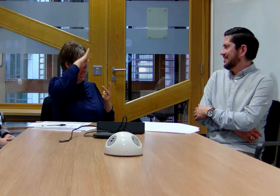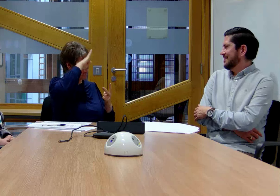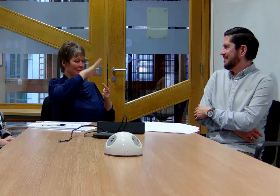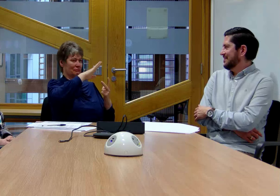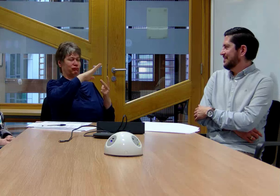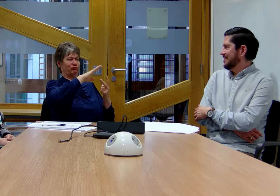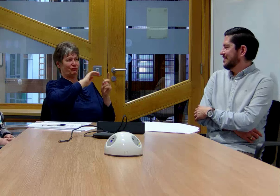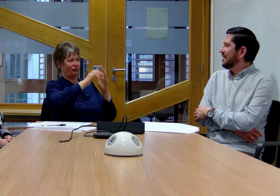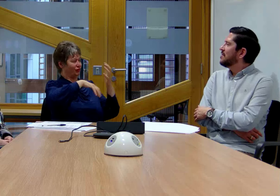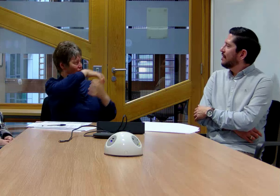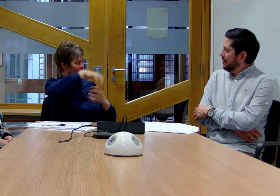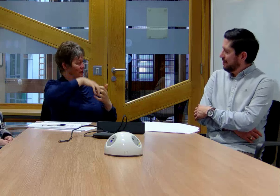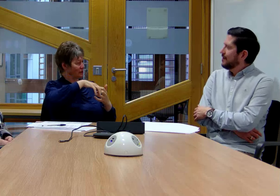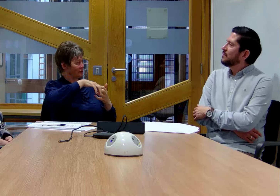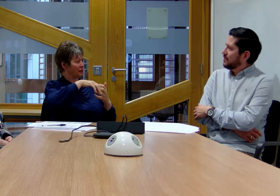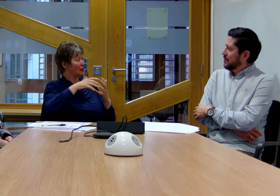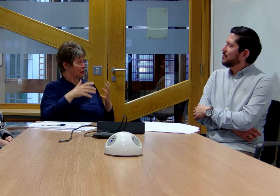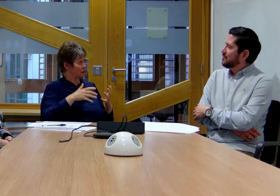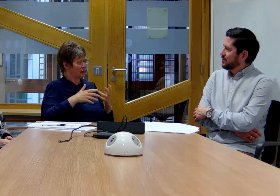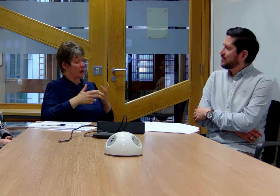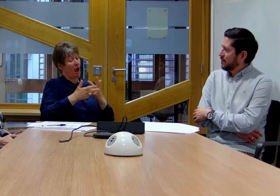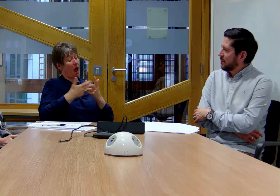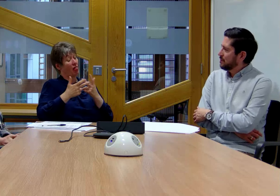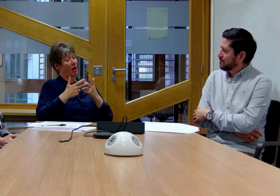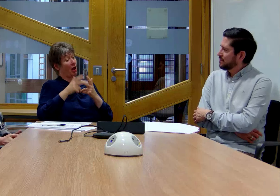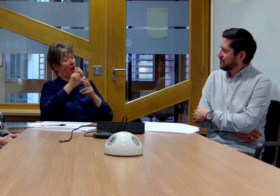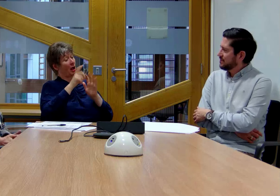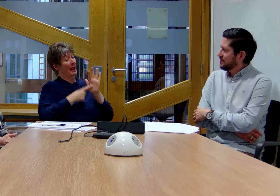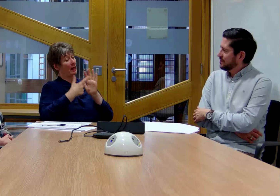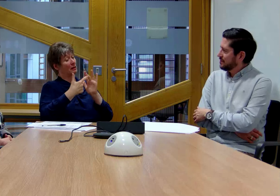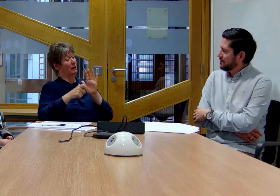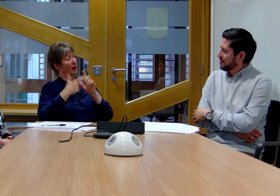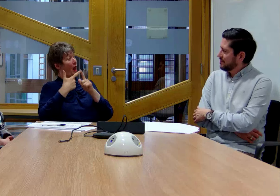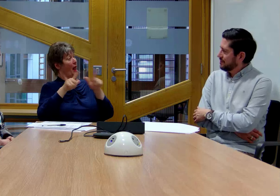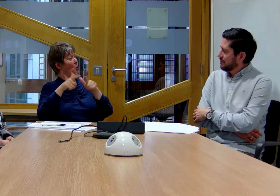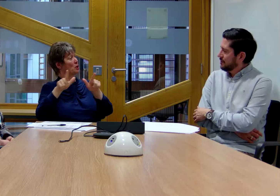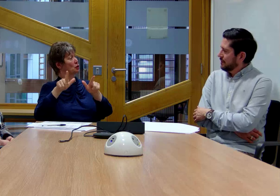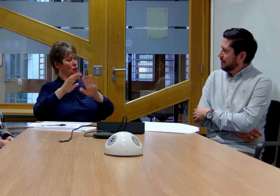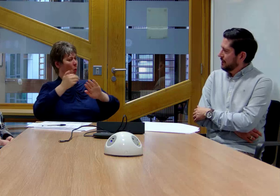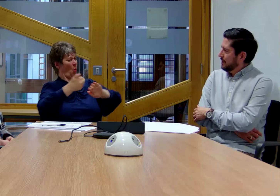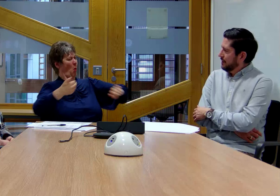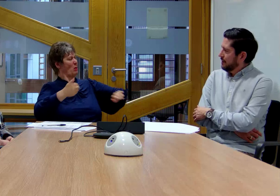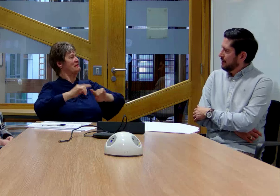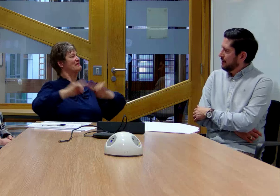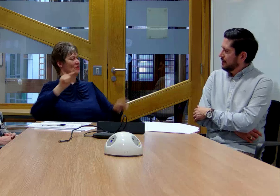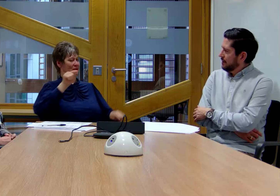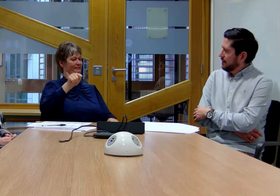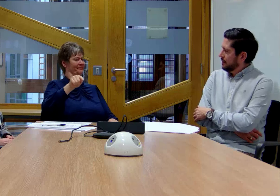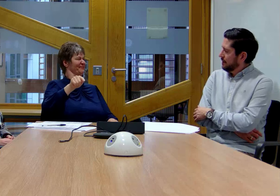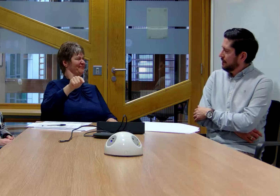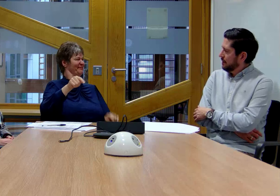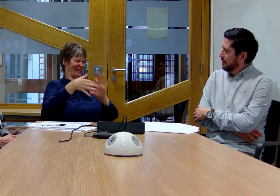but they're similar but different languages. For for the other Celtic languages, it's a bit more difficult. .